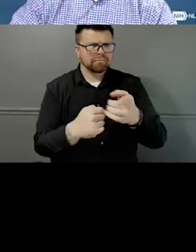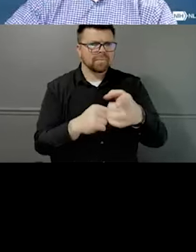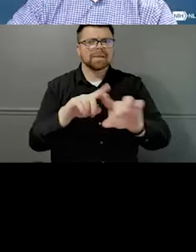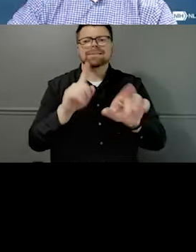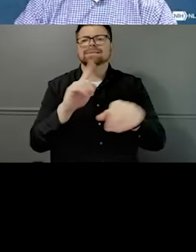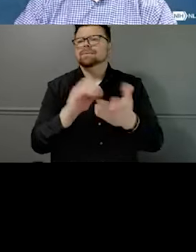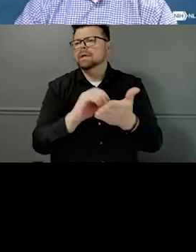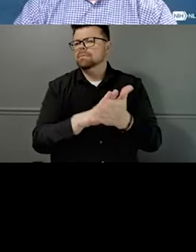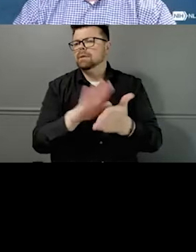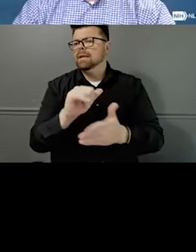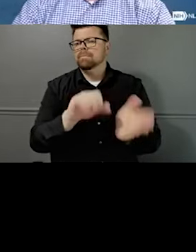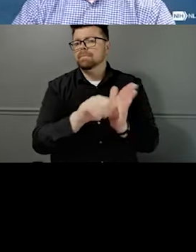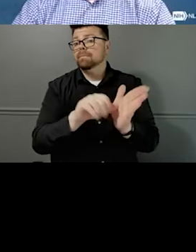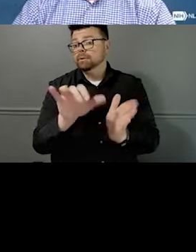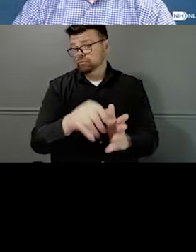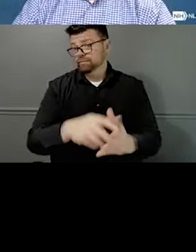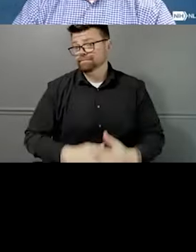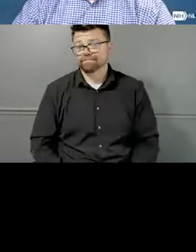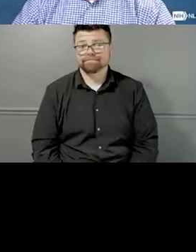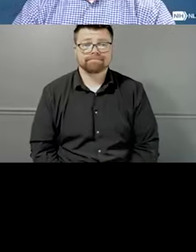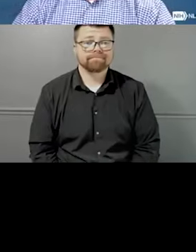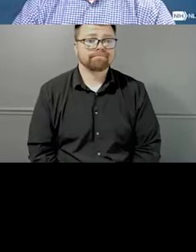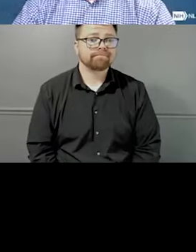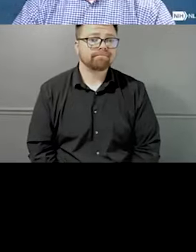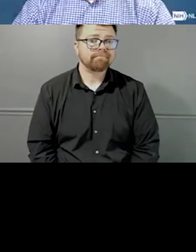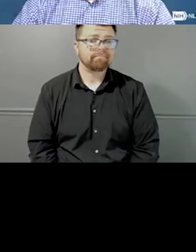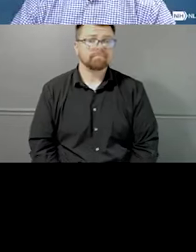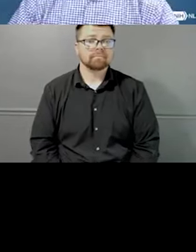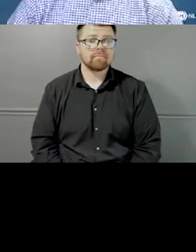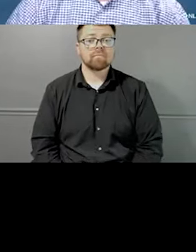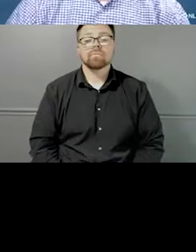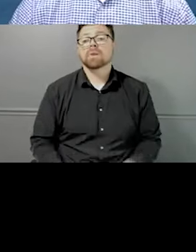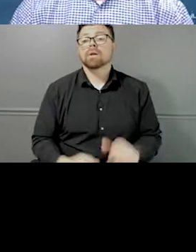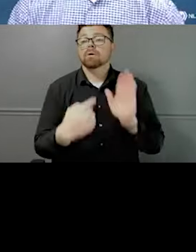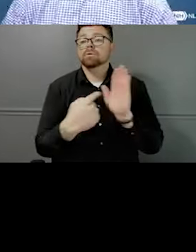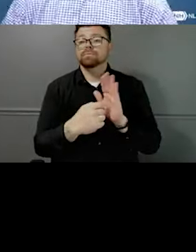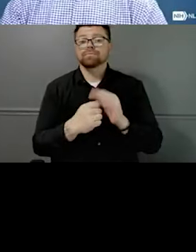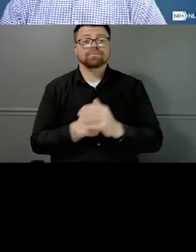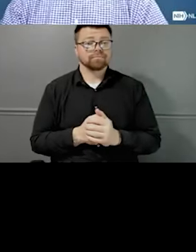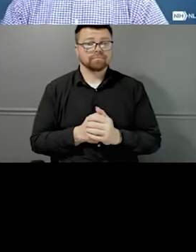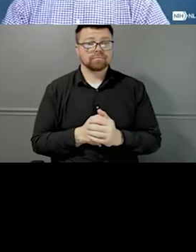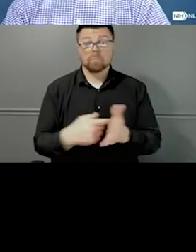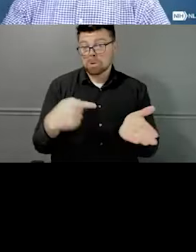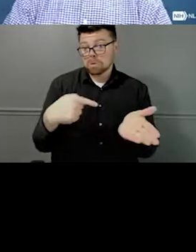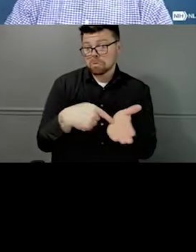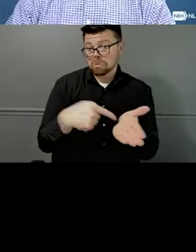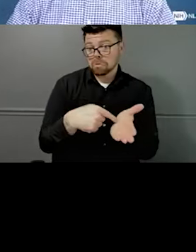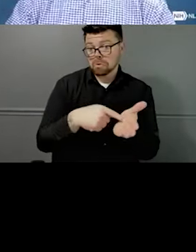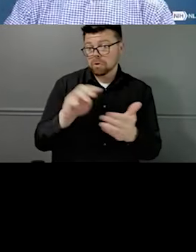on that page as well. For those that are due for proposals on May 17th,